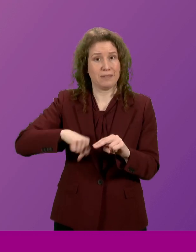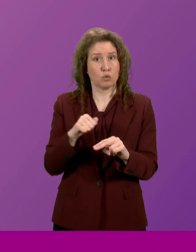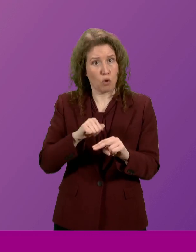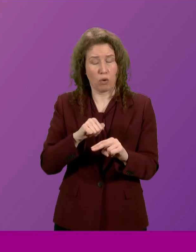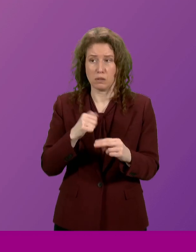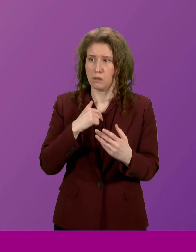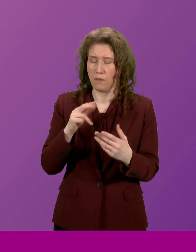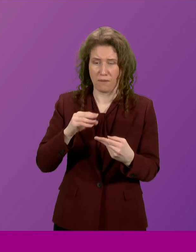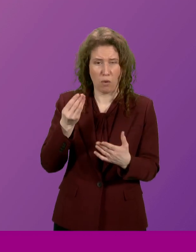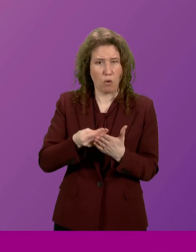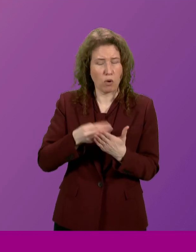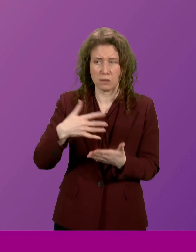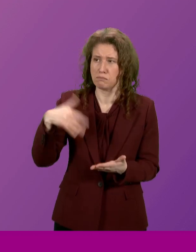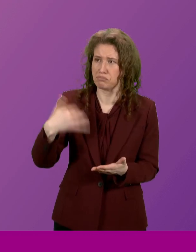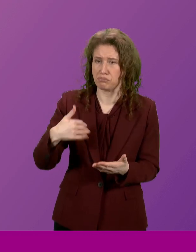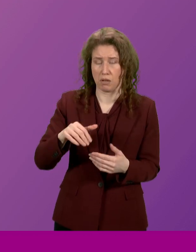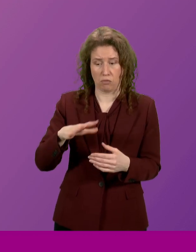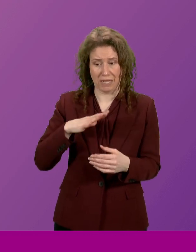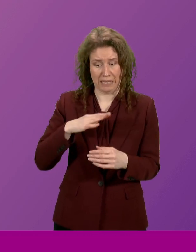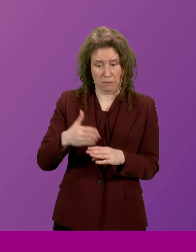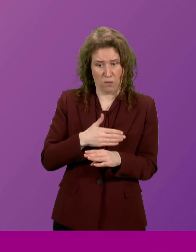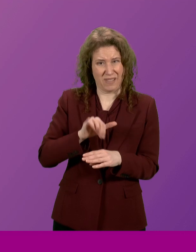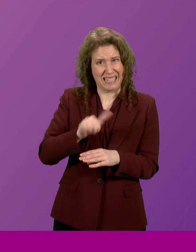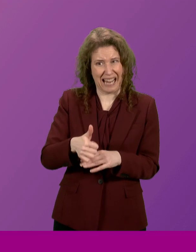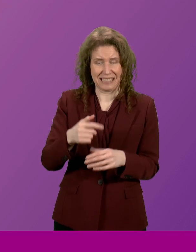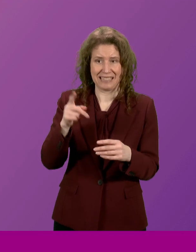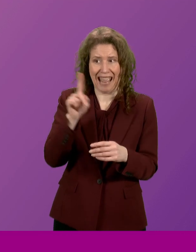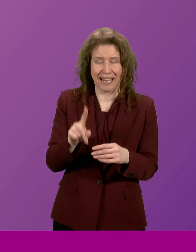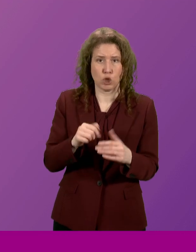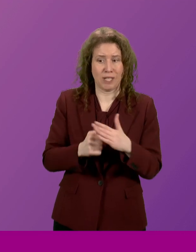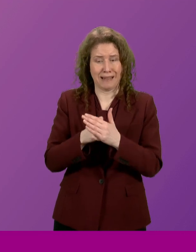energy costs ahead of the next energy cap announcement, which is expected next week?